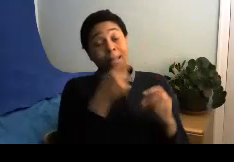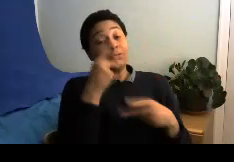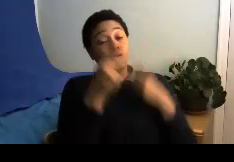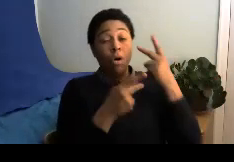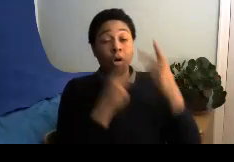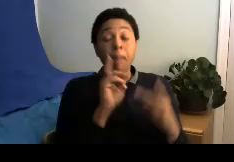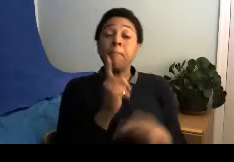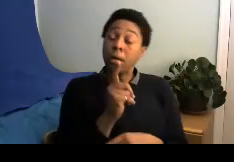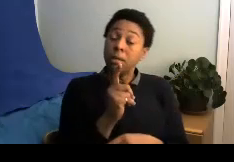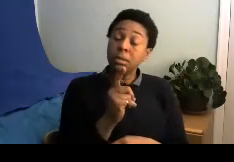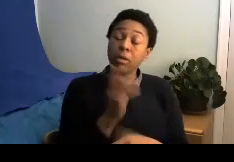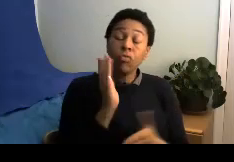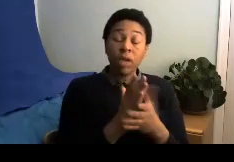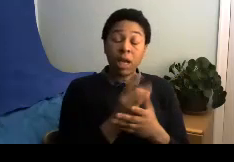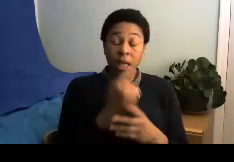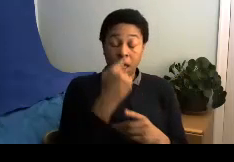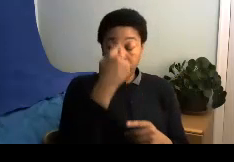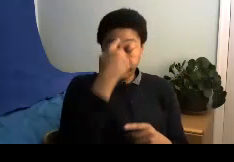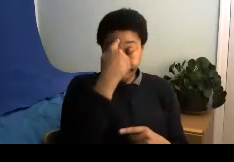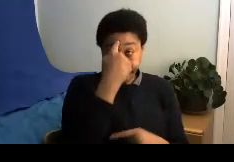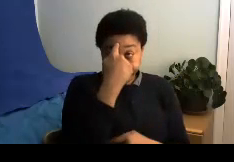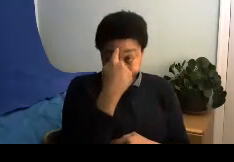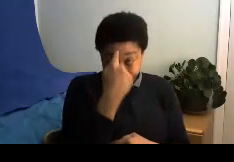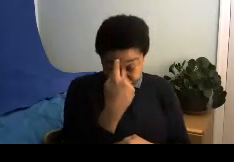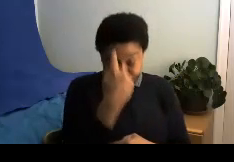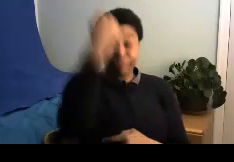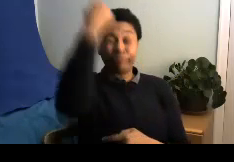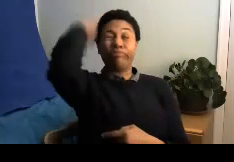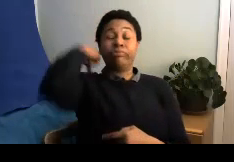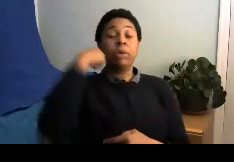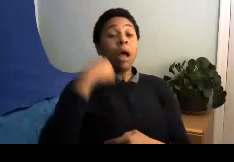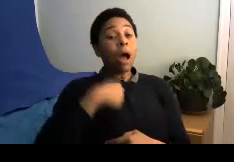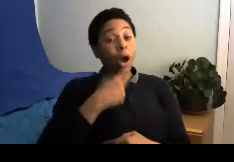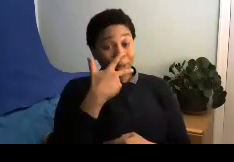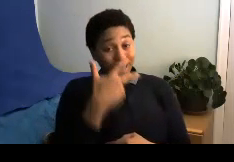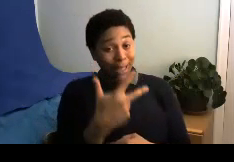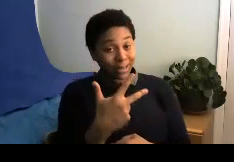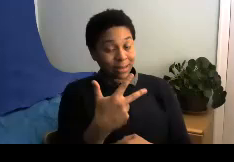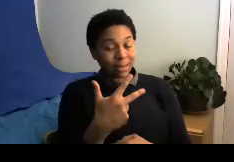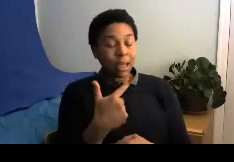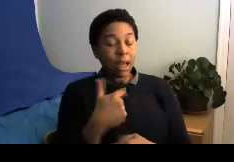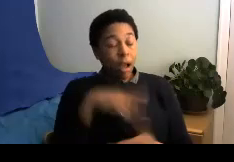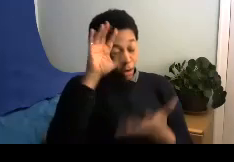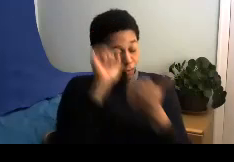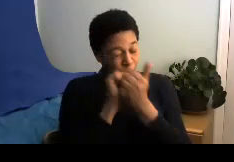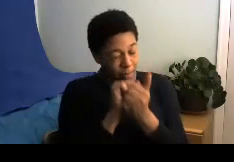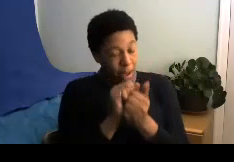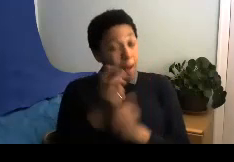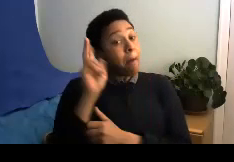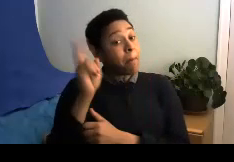like put me back to being eight years old, at my parents house and I could sort of really sort of see everything, but